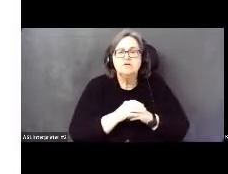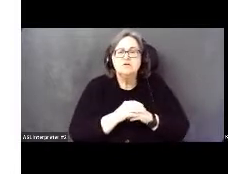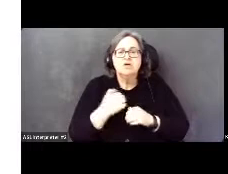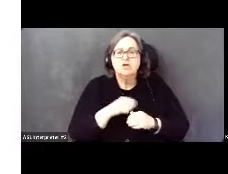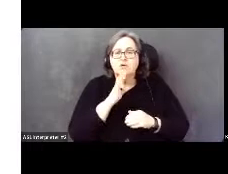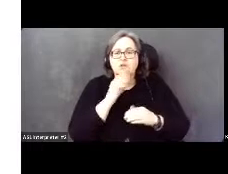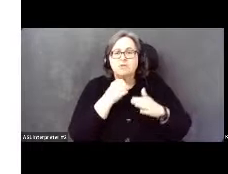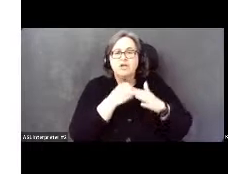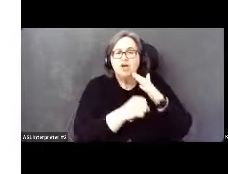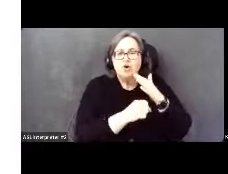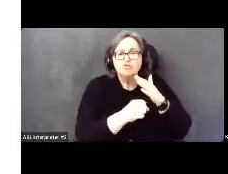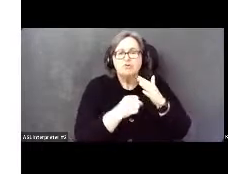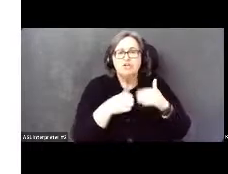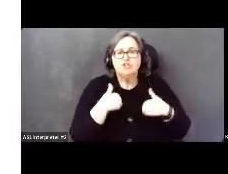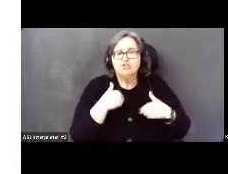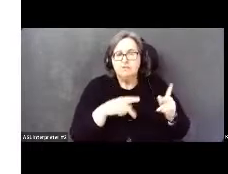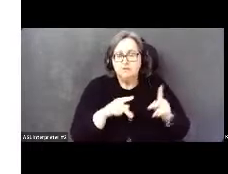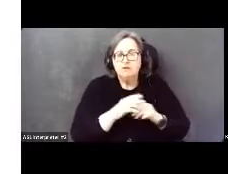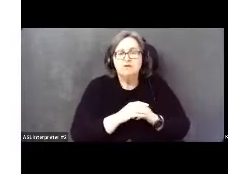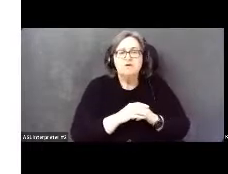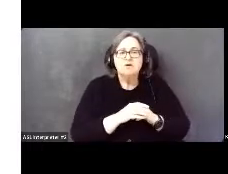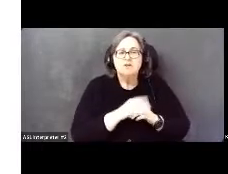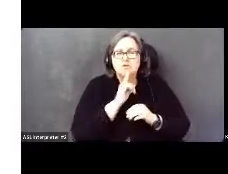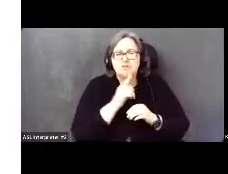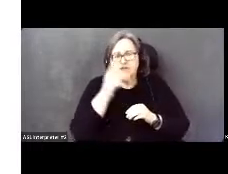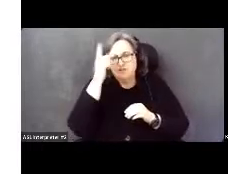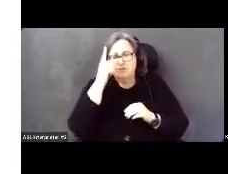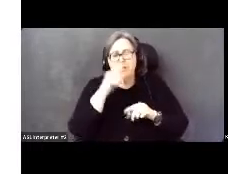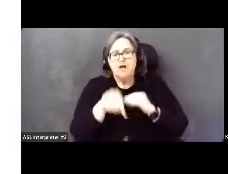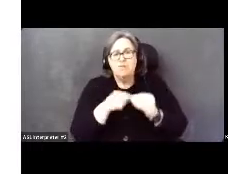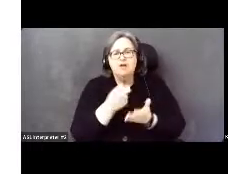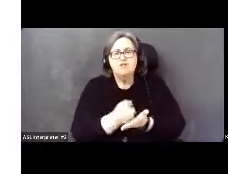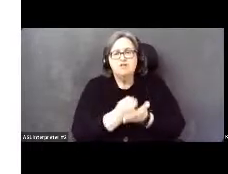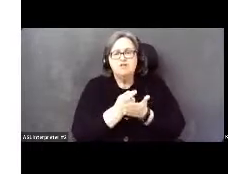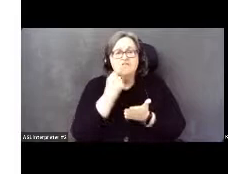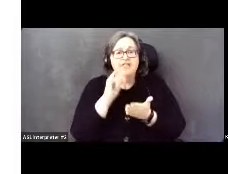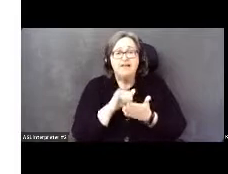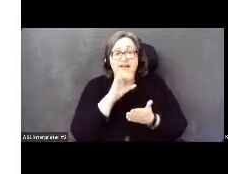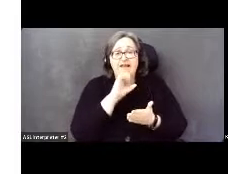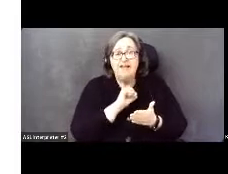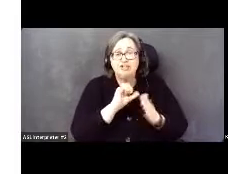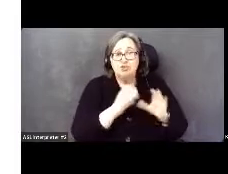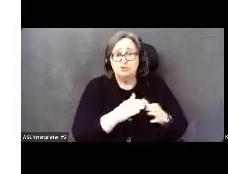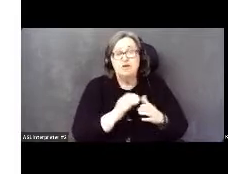juveniles. There's a real philosophy around rehabilitation for their age group. That could be a real important